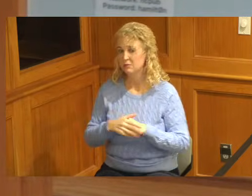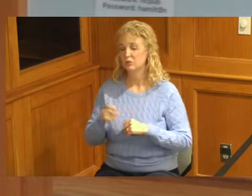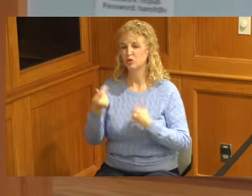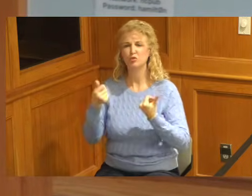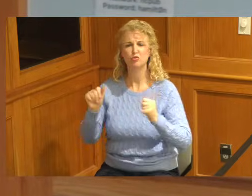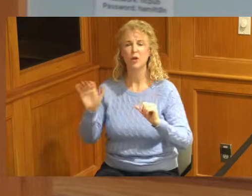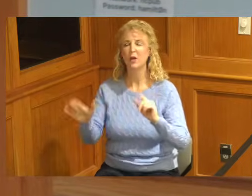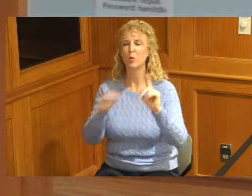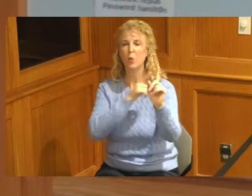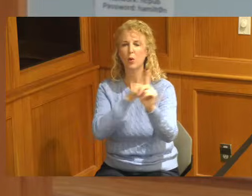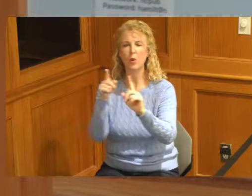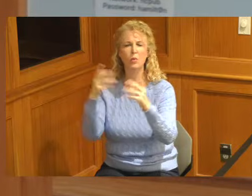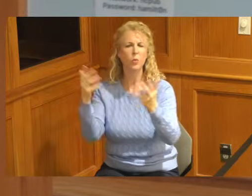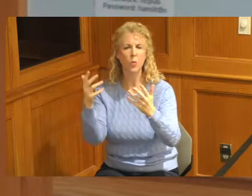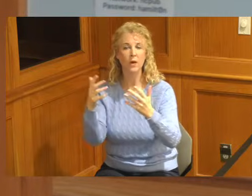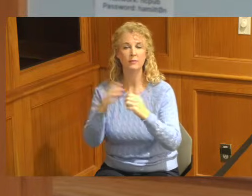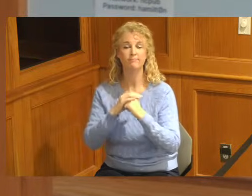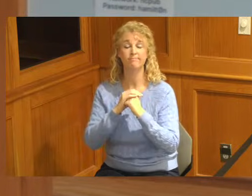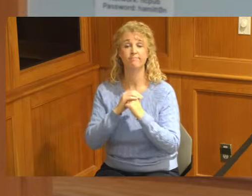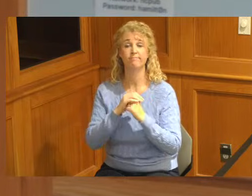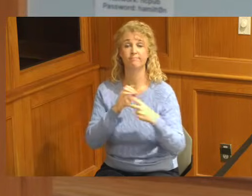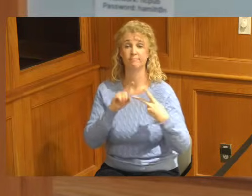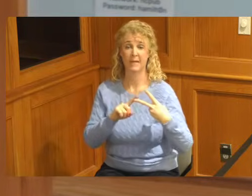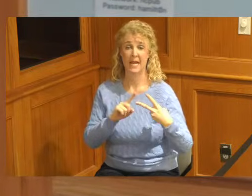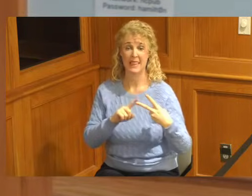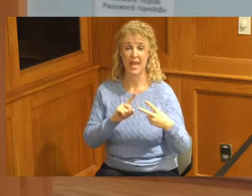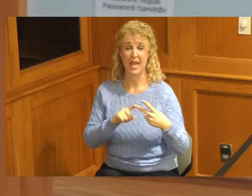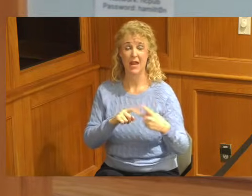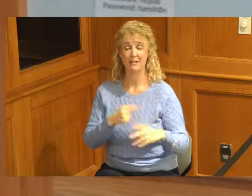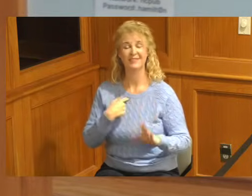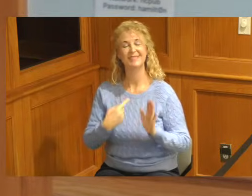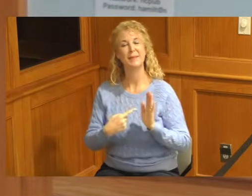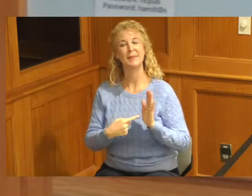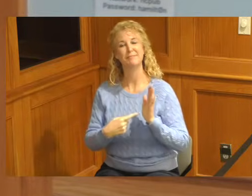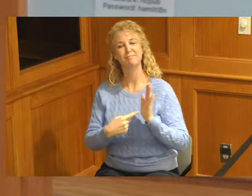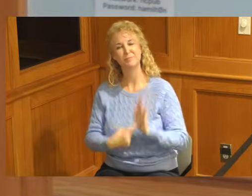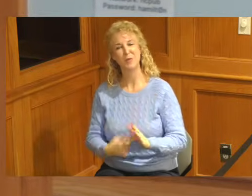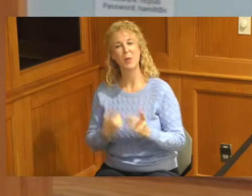what are your goals? And also, here's a little bit about what a litech project actually is and